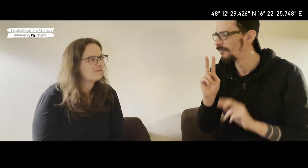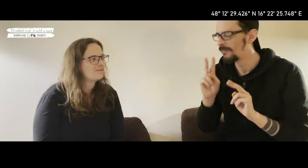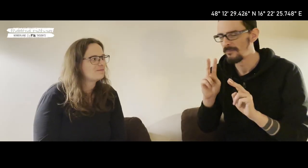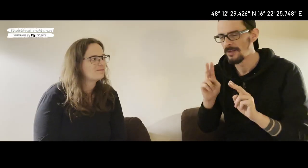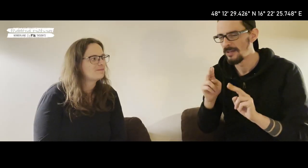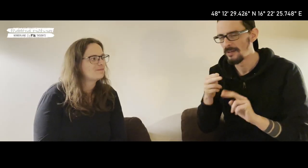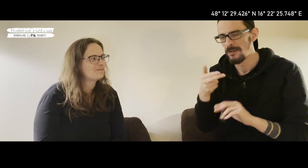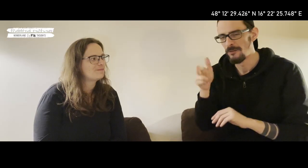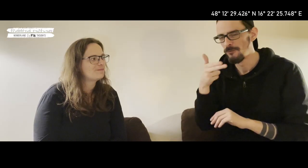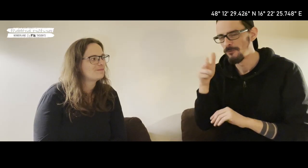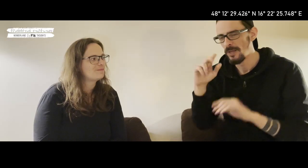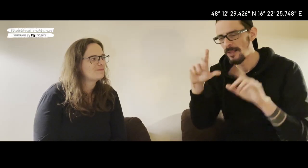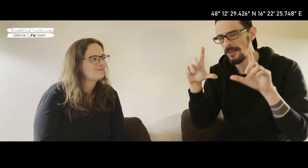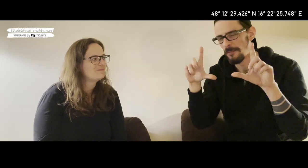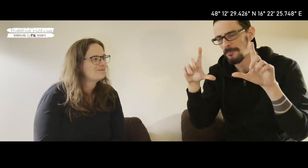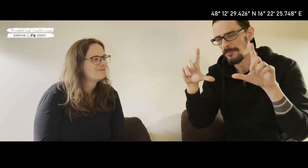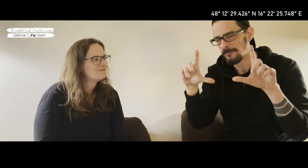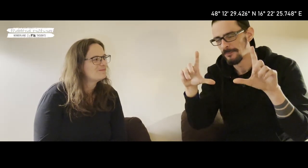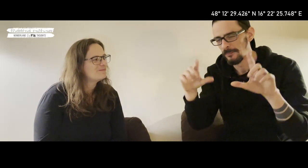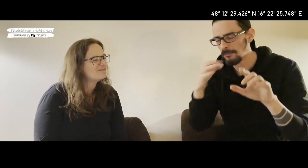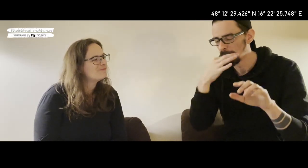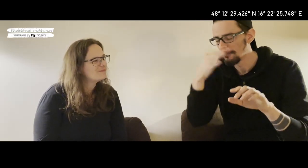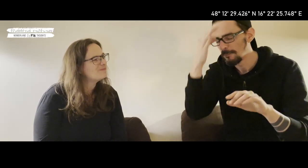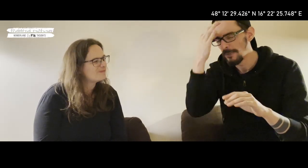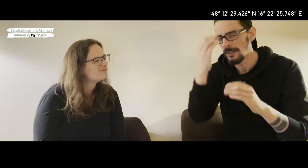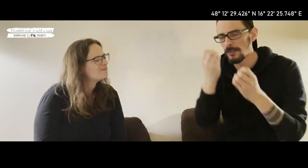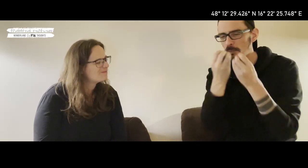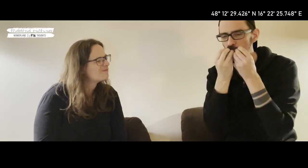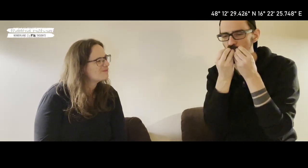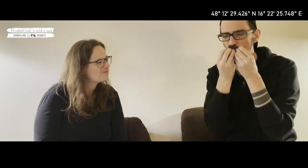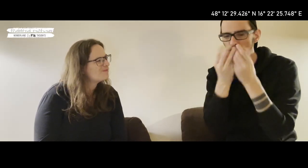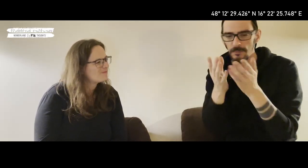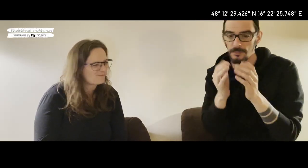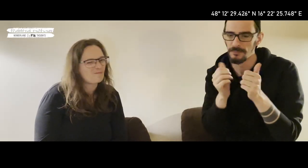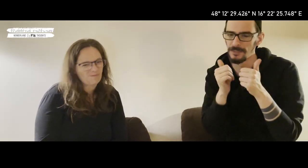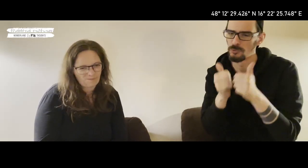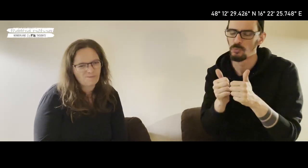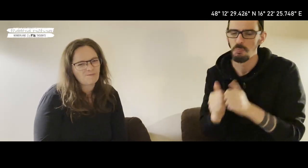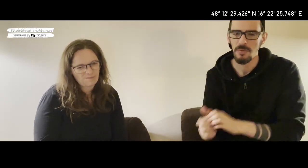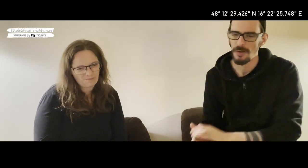I absolutely have to mention that. The film's cinematography is truly a masterpiece.